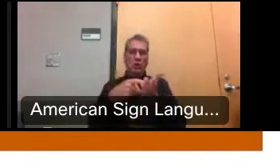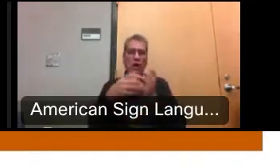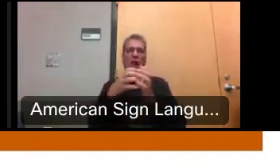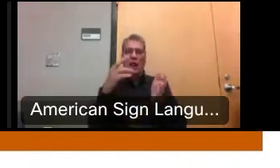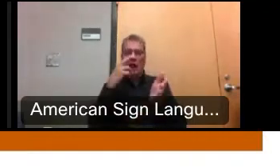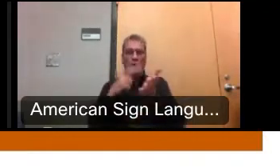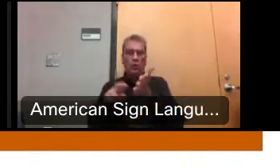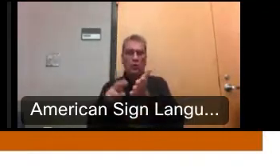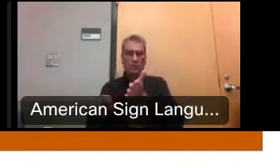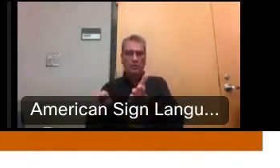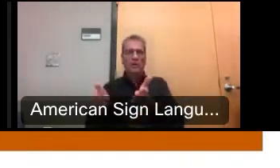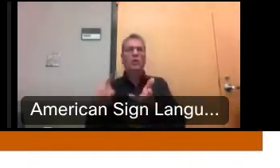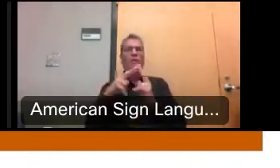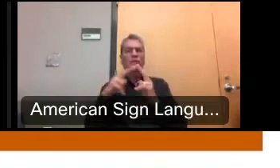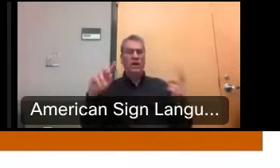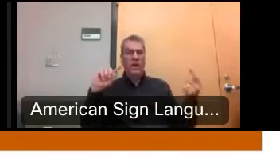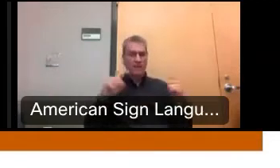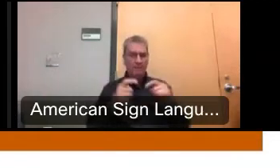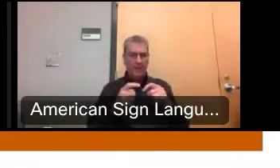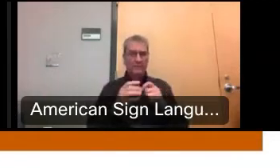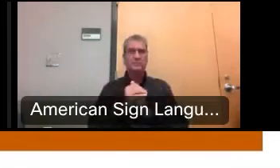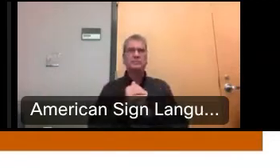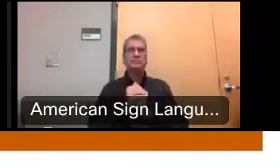to us for this project because it was really complex. Um, it includes 1 of my favorite